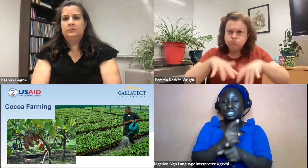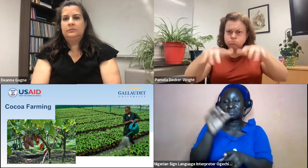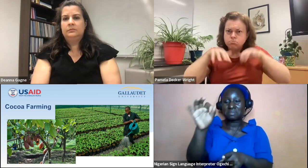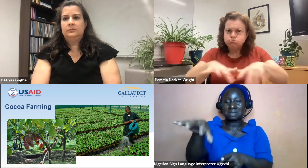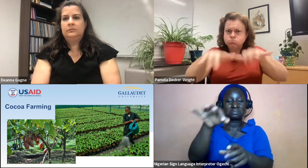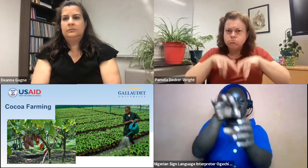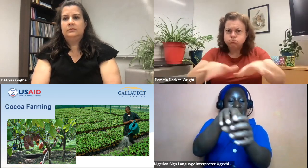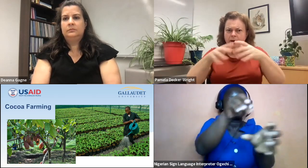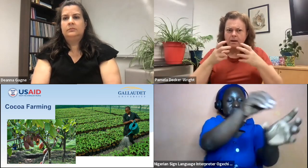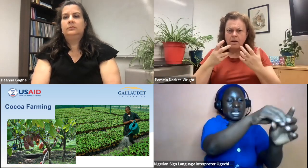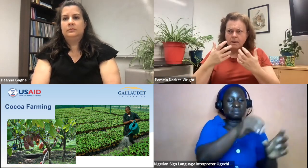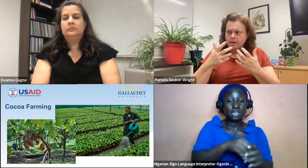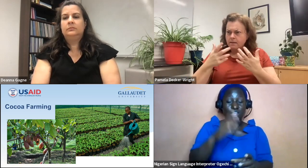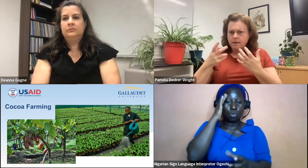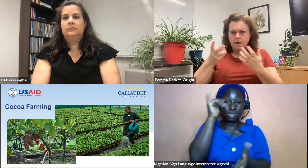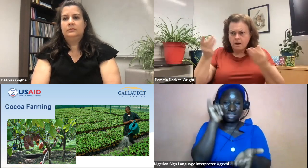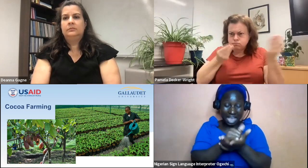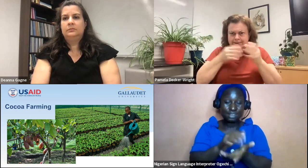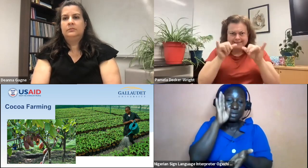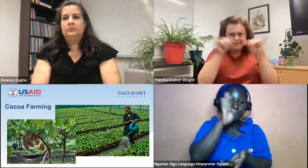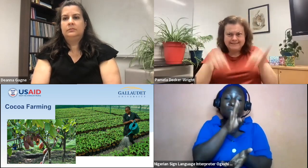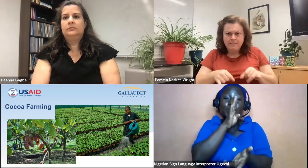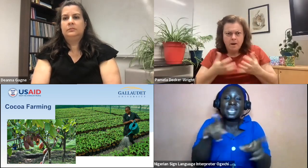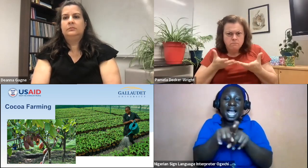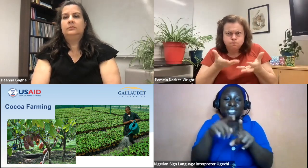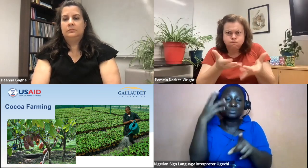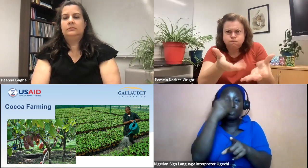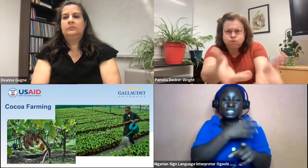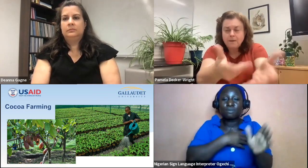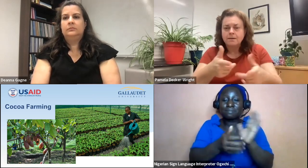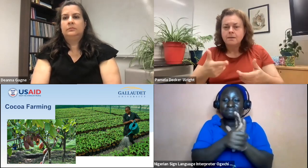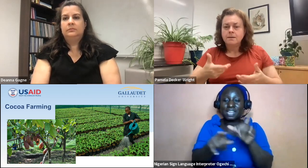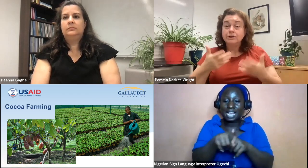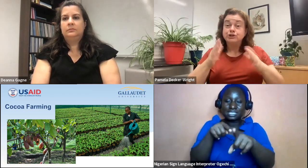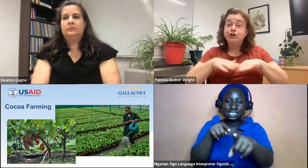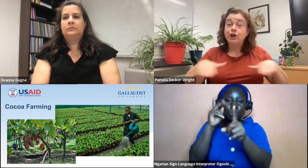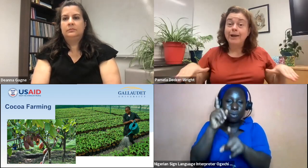here. It's easy to go and reap it from this actual